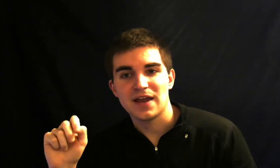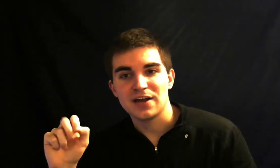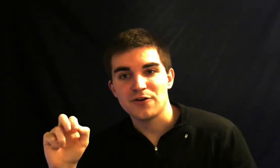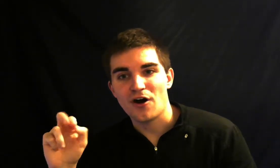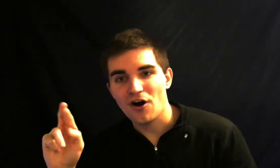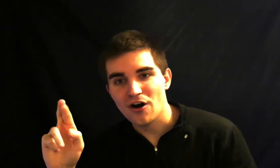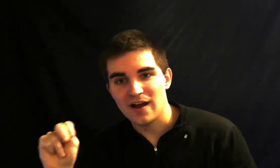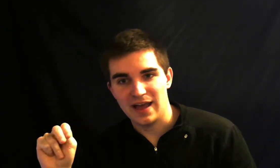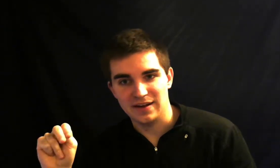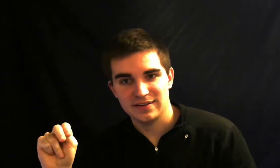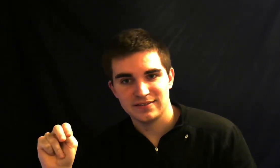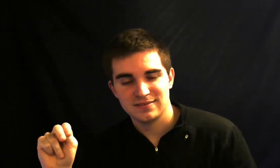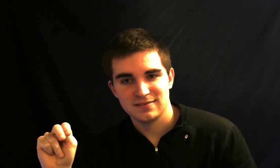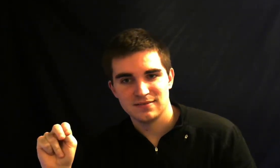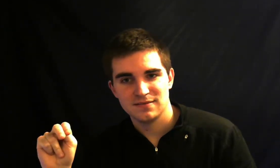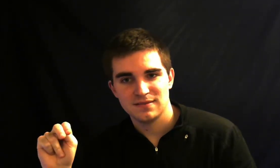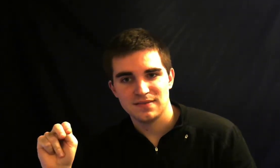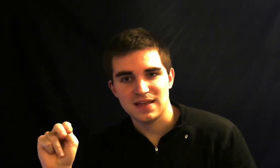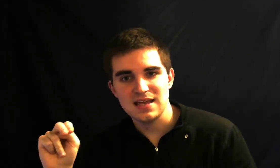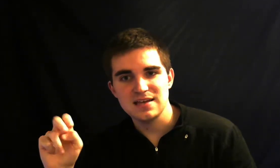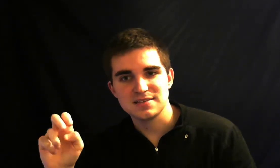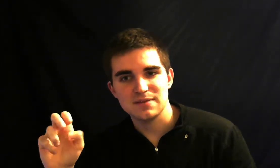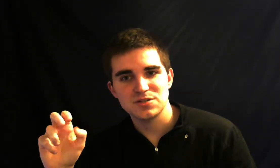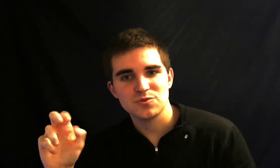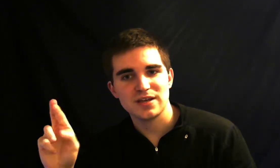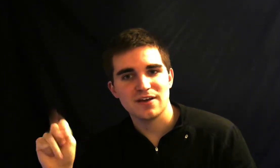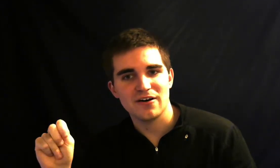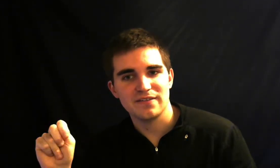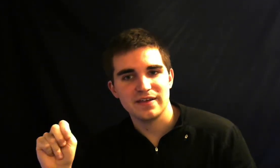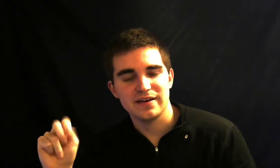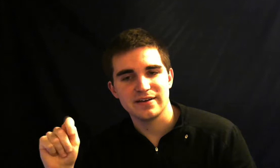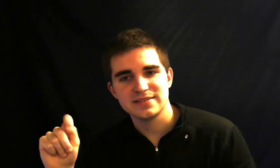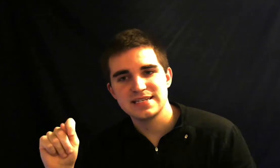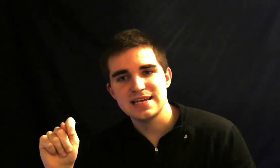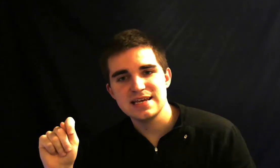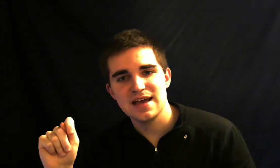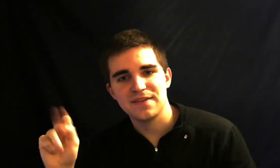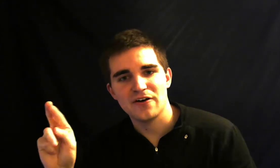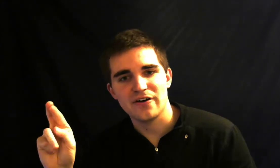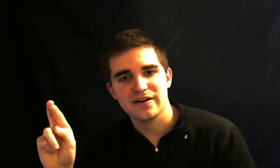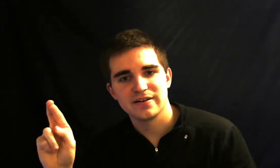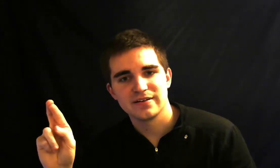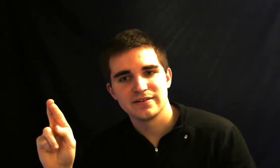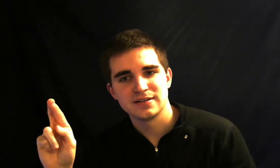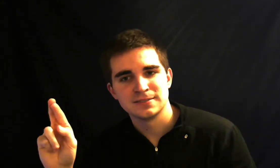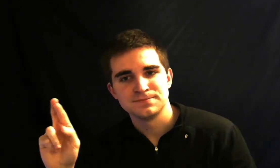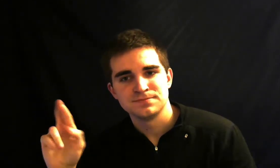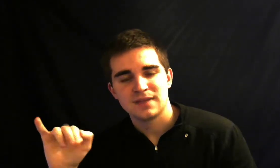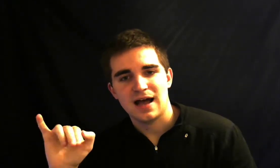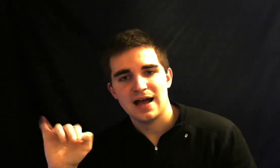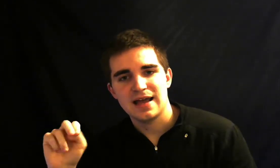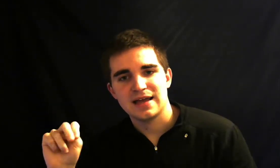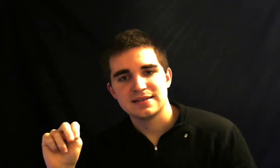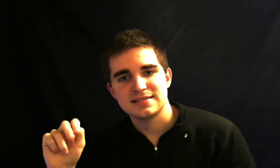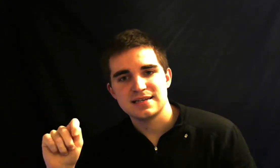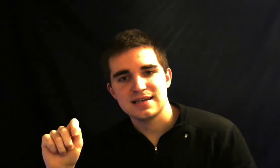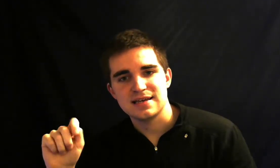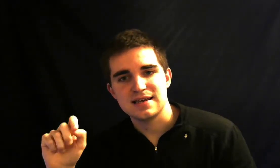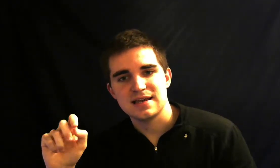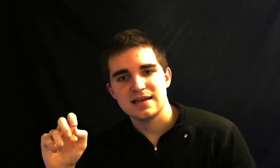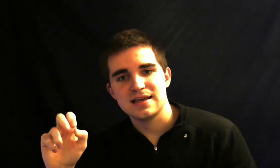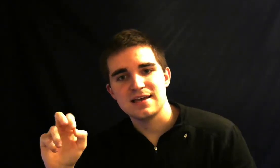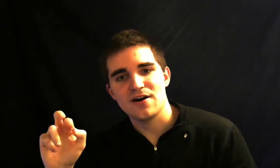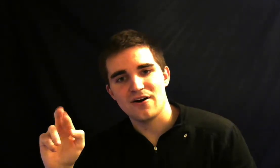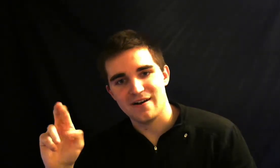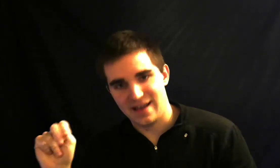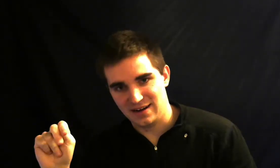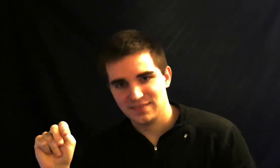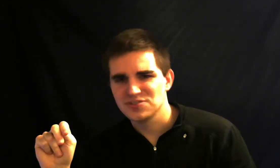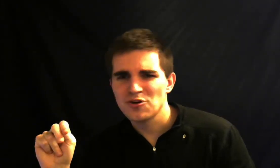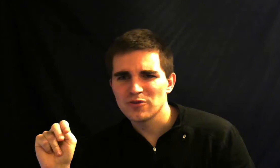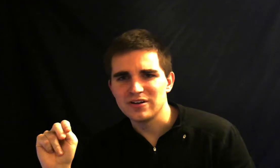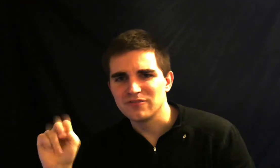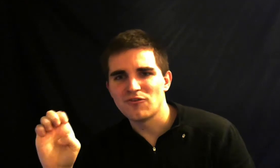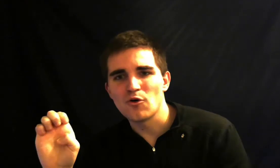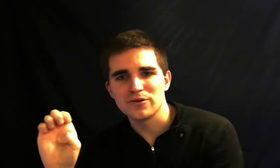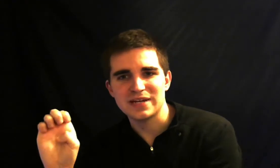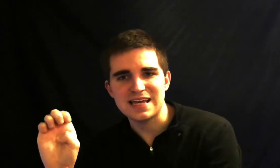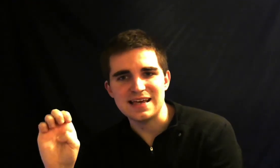I go to r n the e is in between the T and R I NT e r there's no real formed e